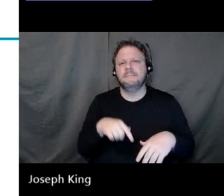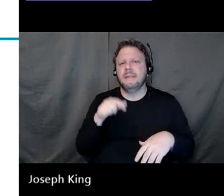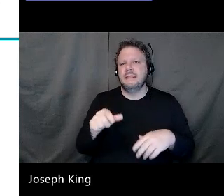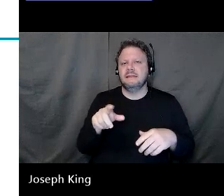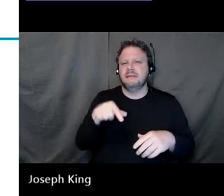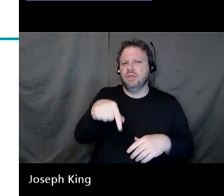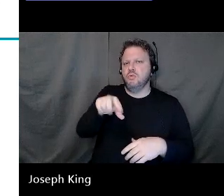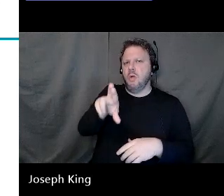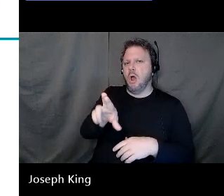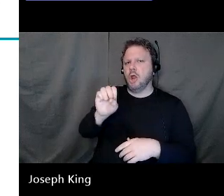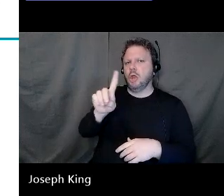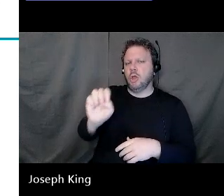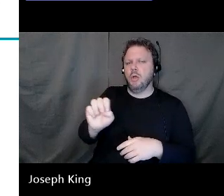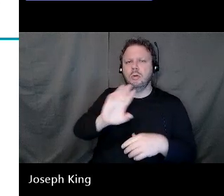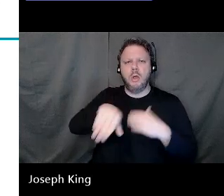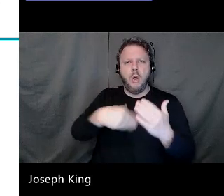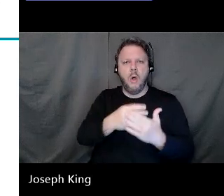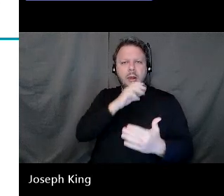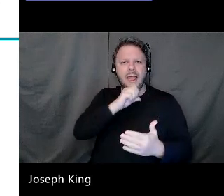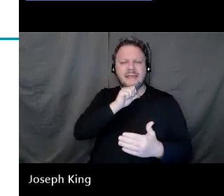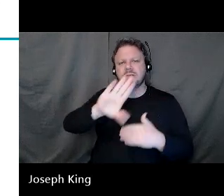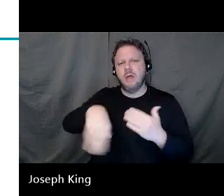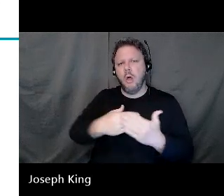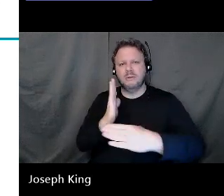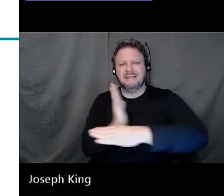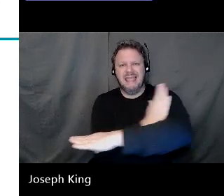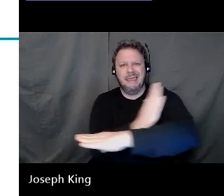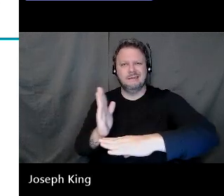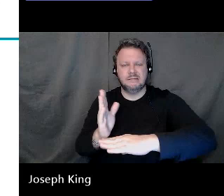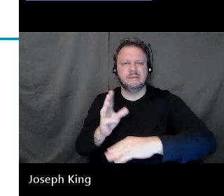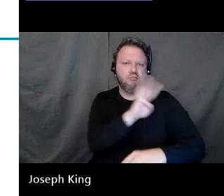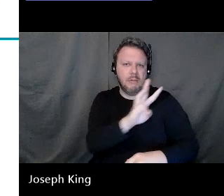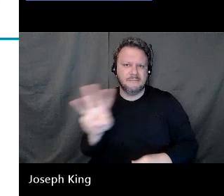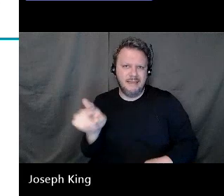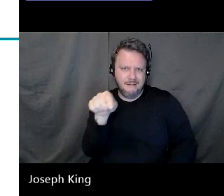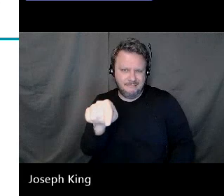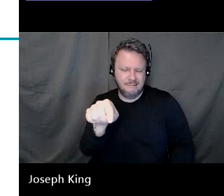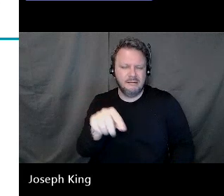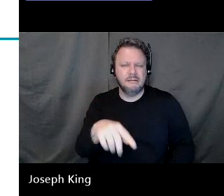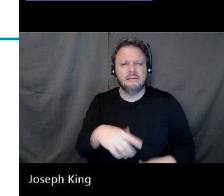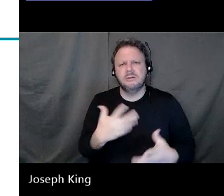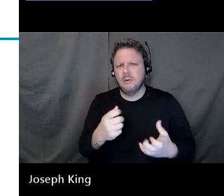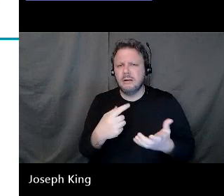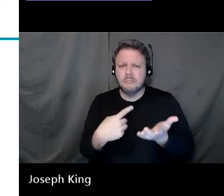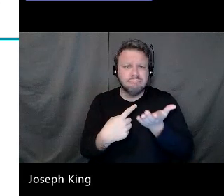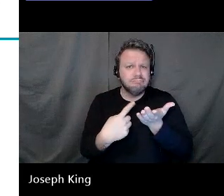that'll take you to our all ages, all stages website. We would love to continue to have conversations.